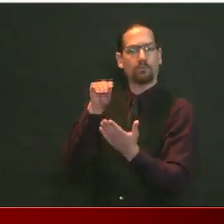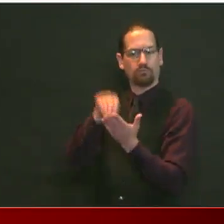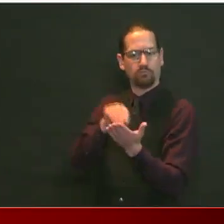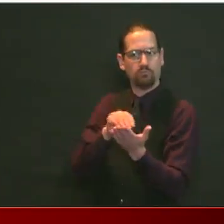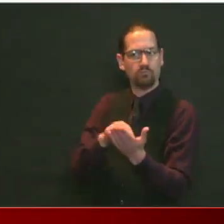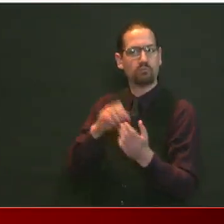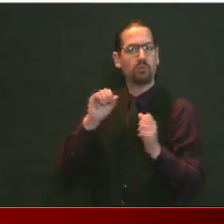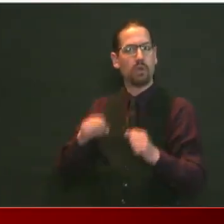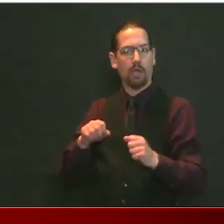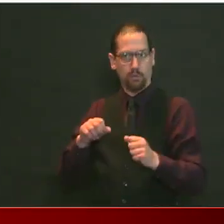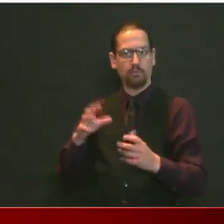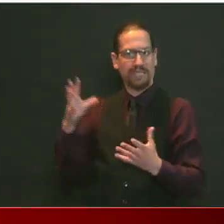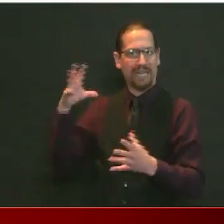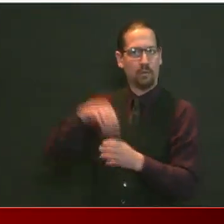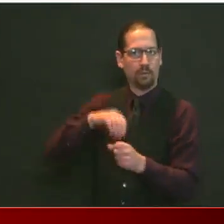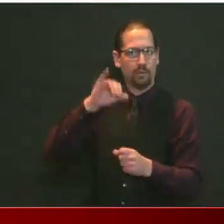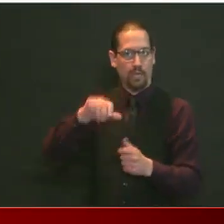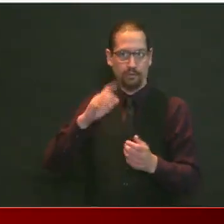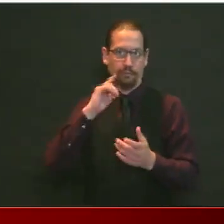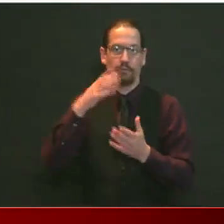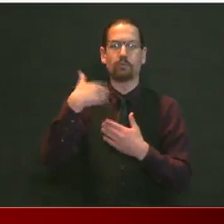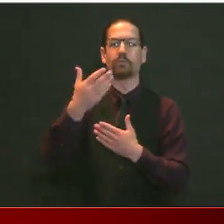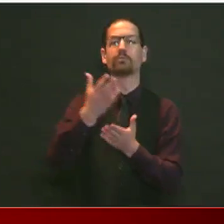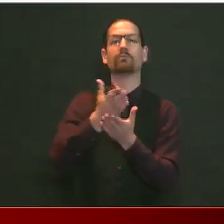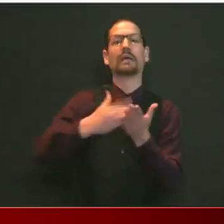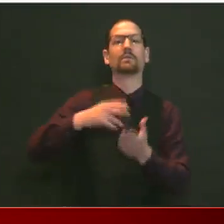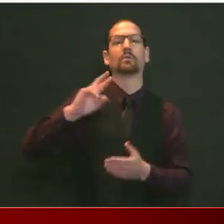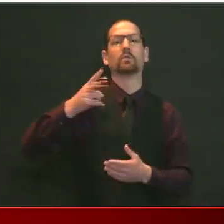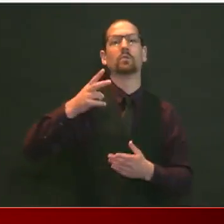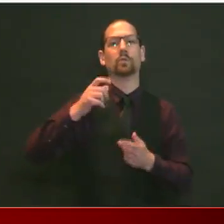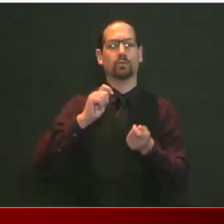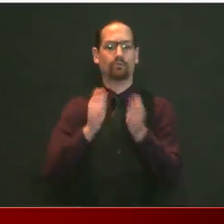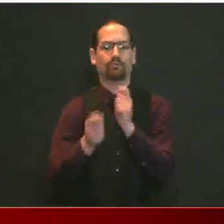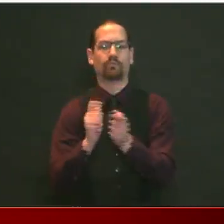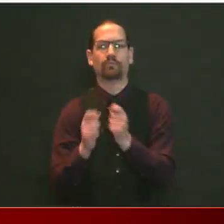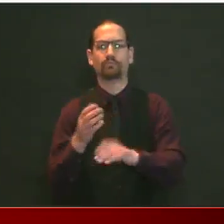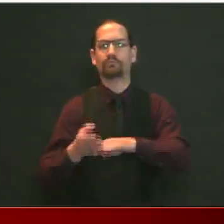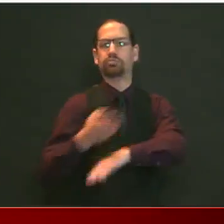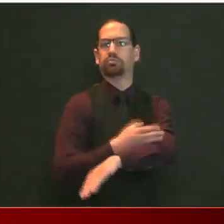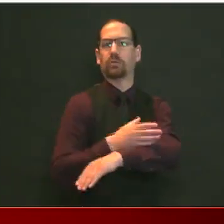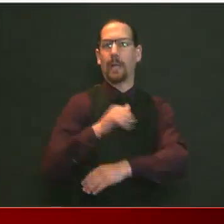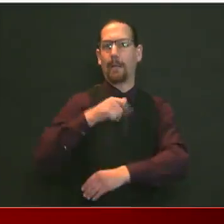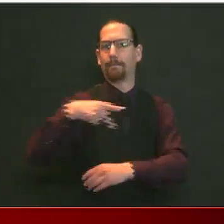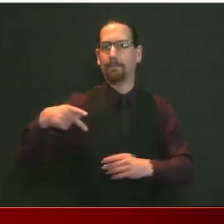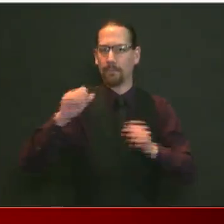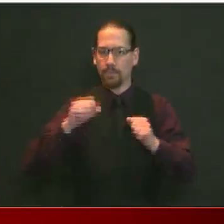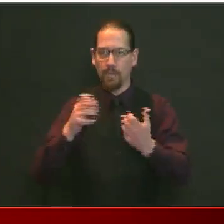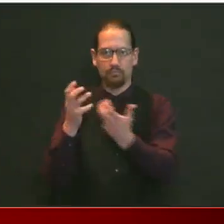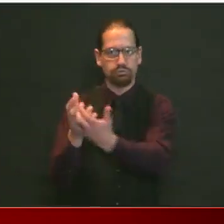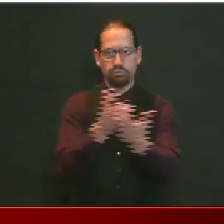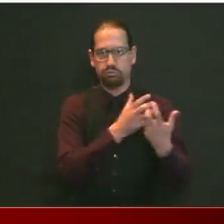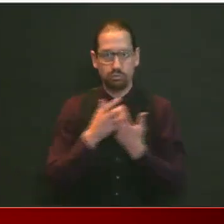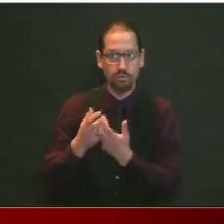BECAUSE GETTING THAT INFORMATION ALLOWS US TO INCORPORATE THAT INTO OUR PLANNING FOR FUTURE VERSIONS.